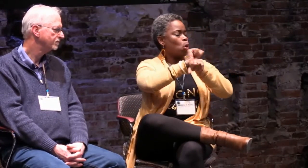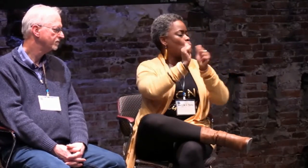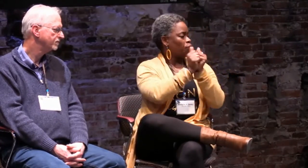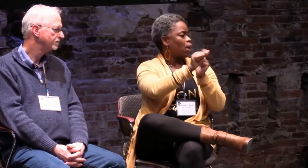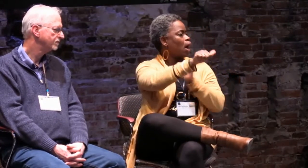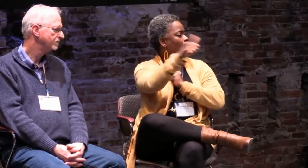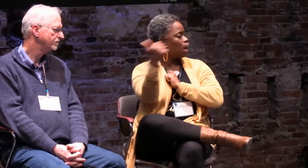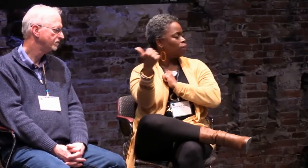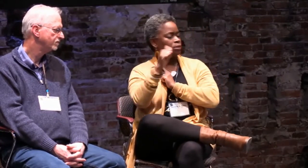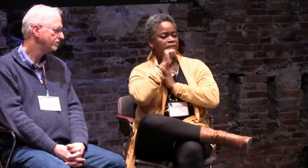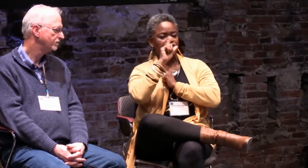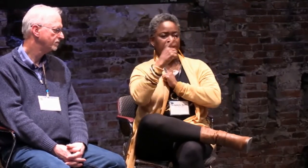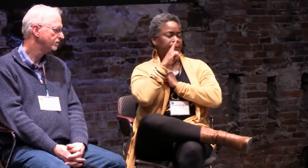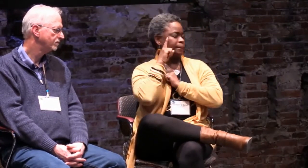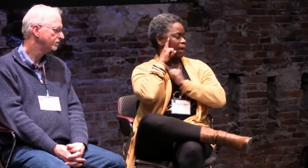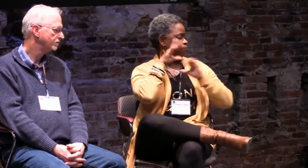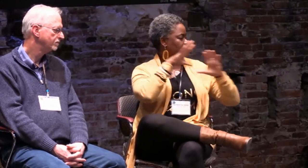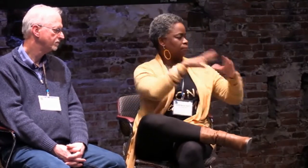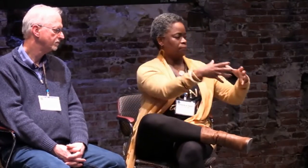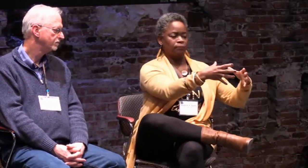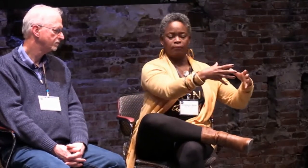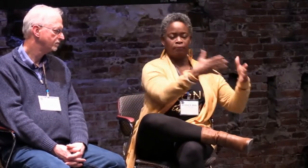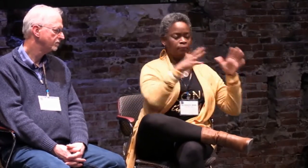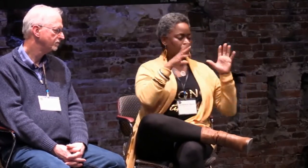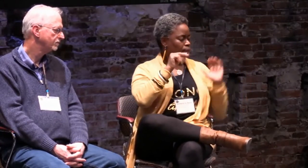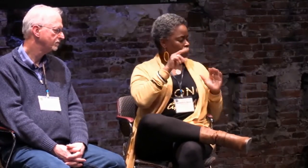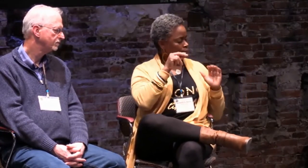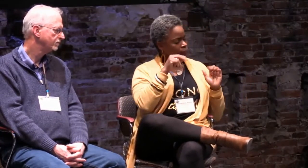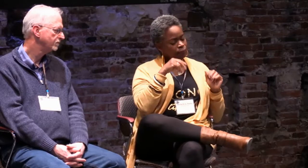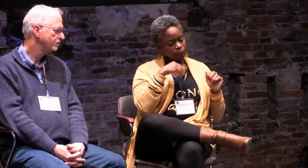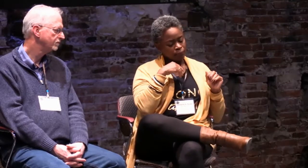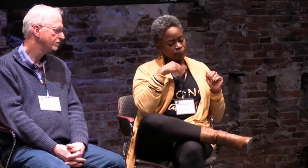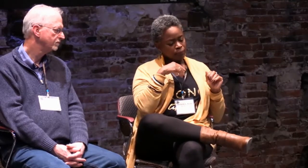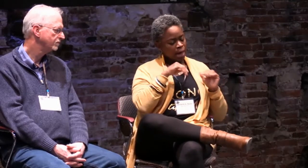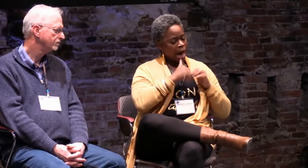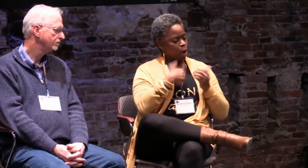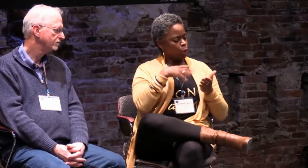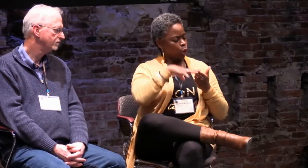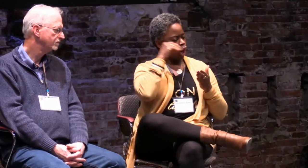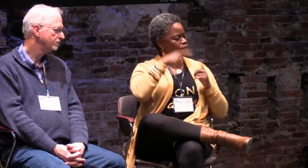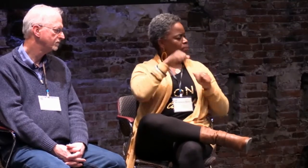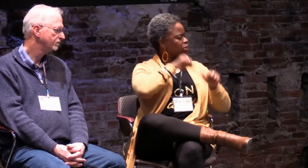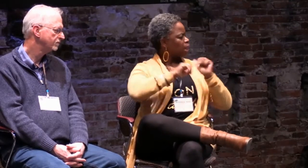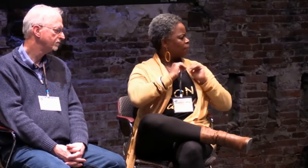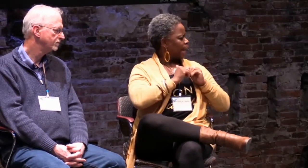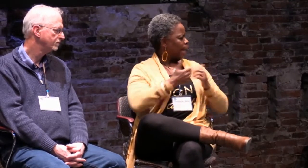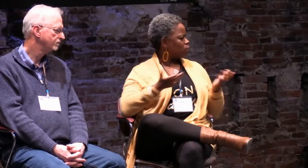Michelle's speaking. Yes it is important to branch out beyond the deaf community,